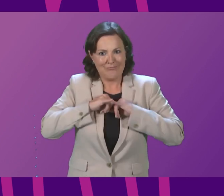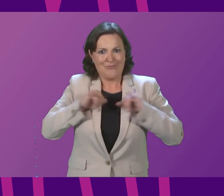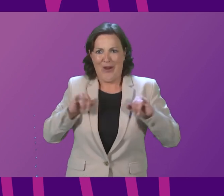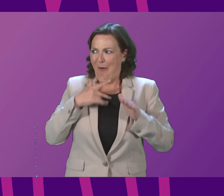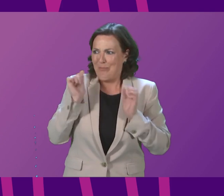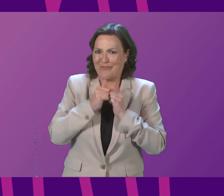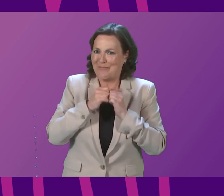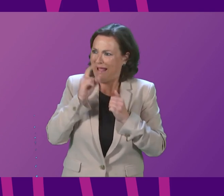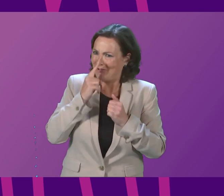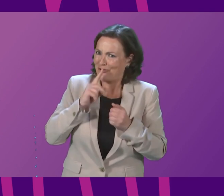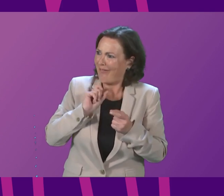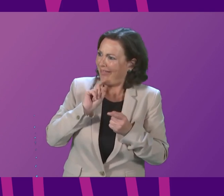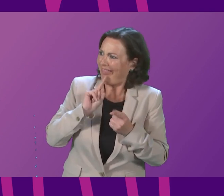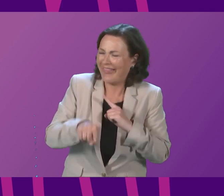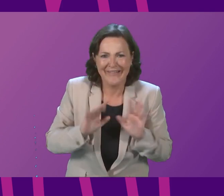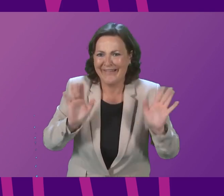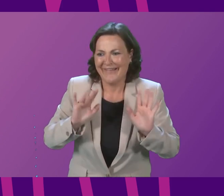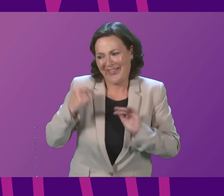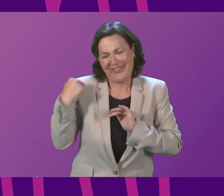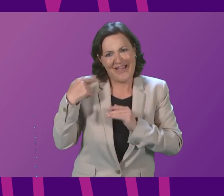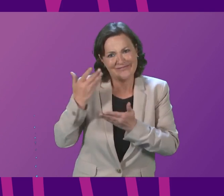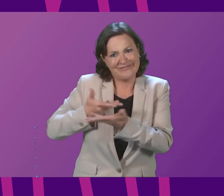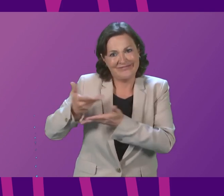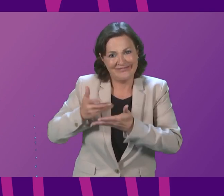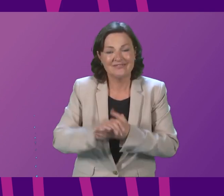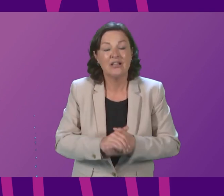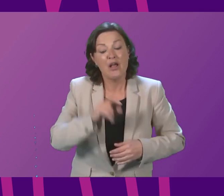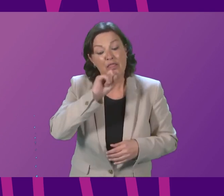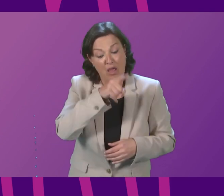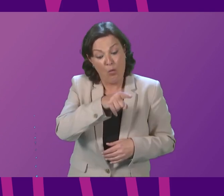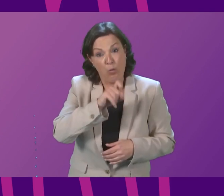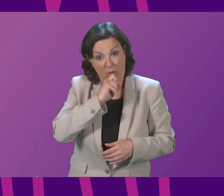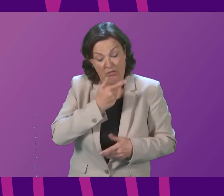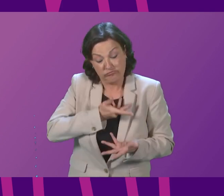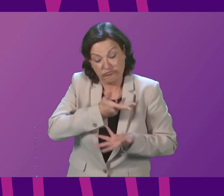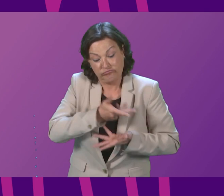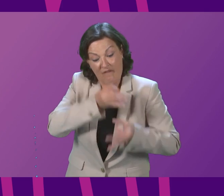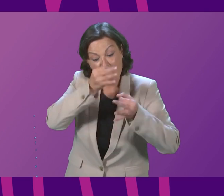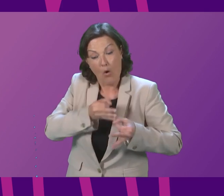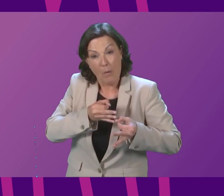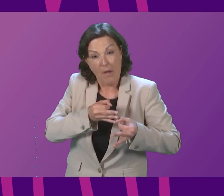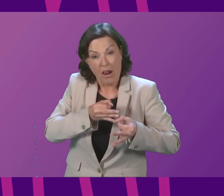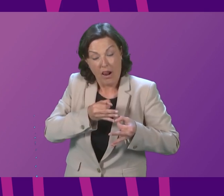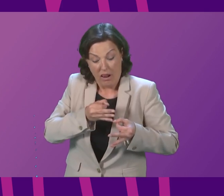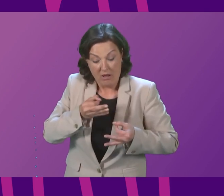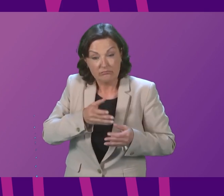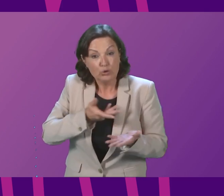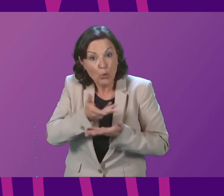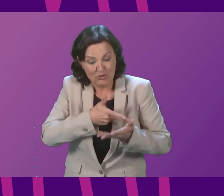Following Scottish Police Authority board approval in late May, formal negotiations with trade unions commenced on 2 June.